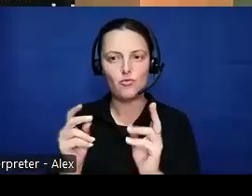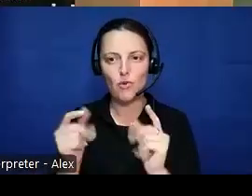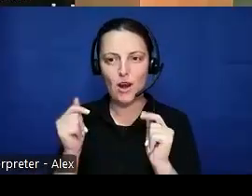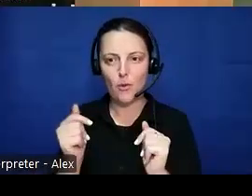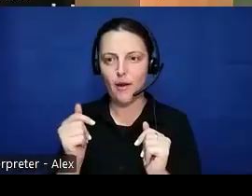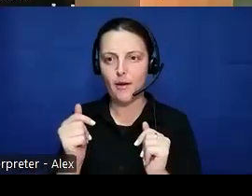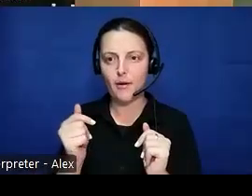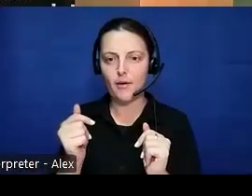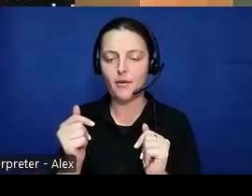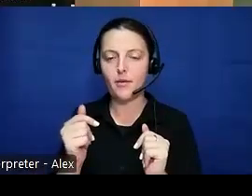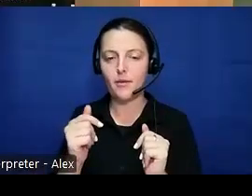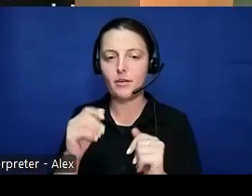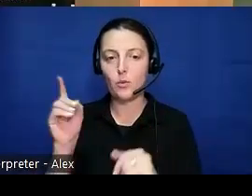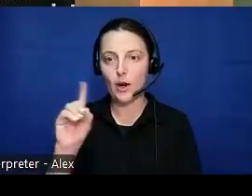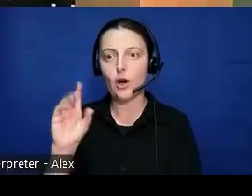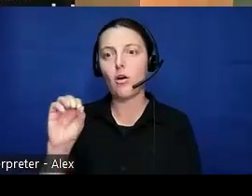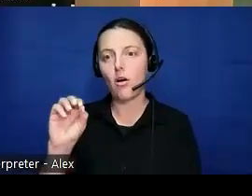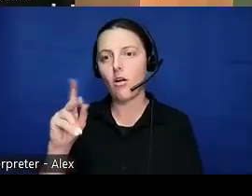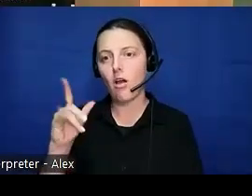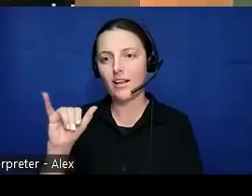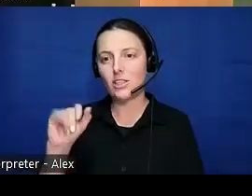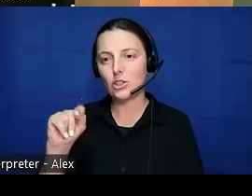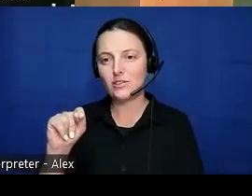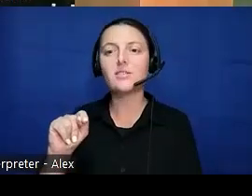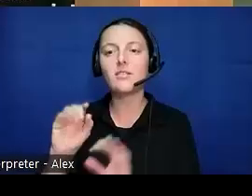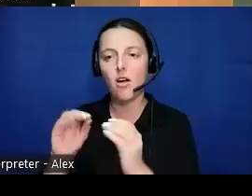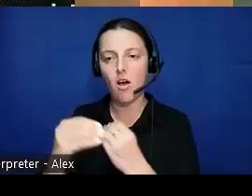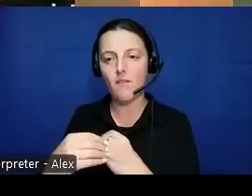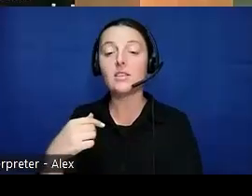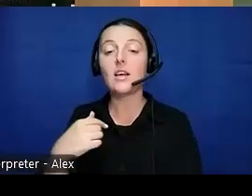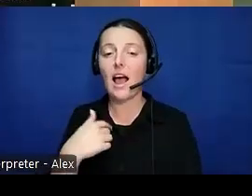paper called the oncologists as therapists because I said you know as I went back to